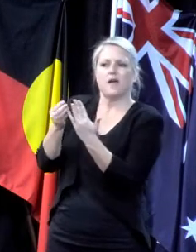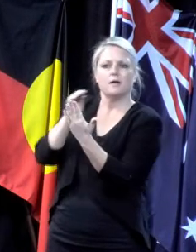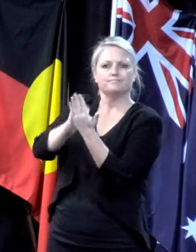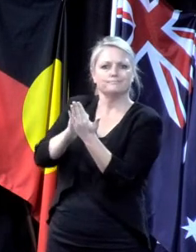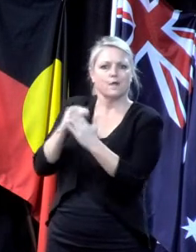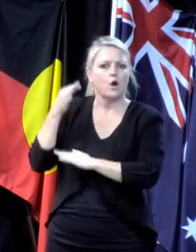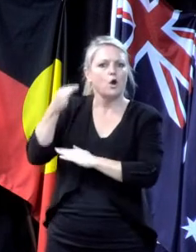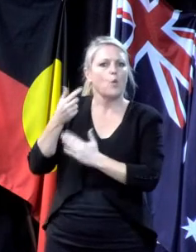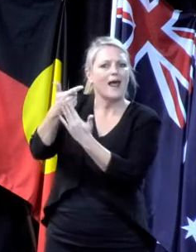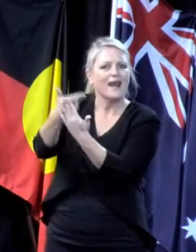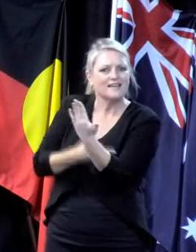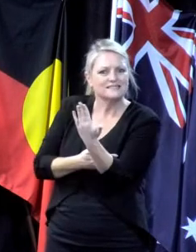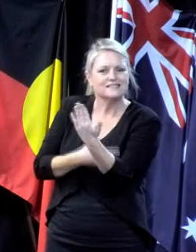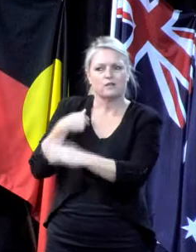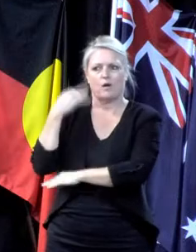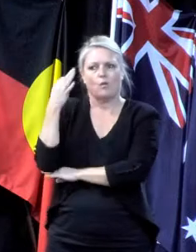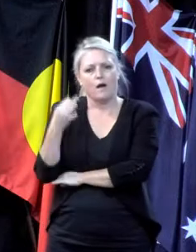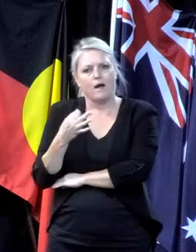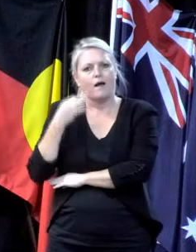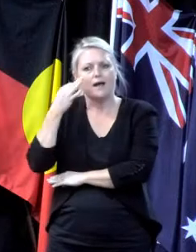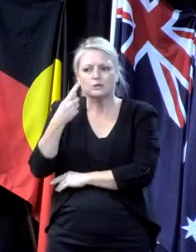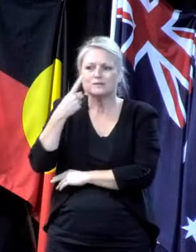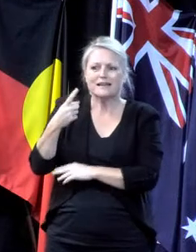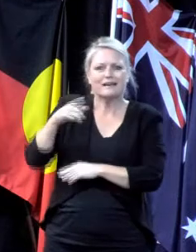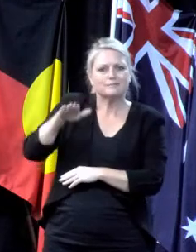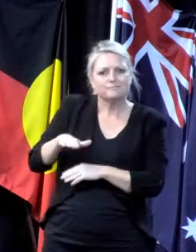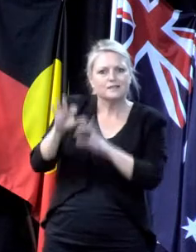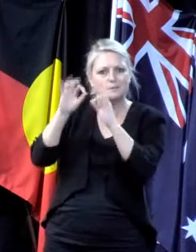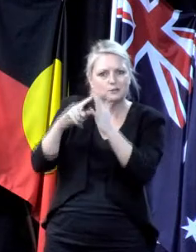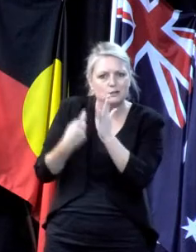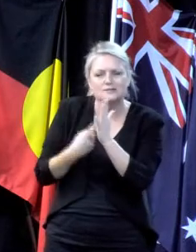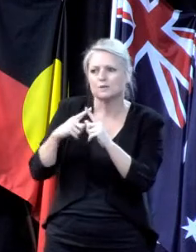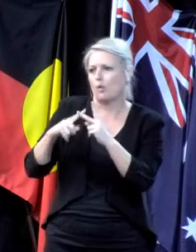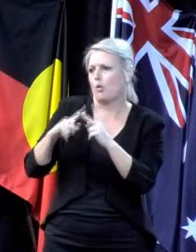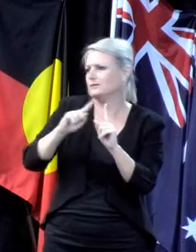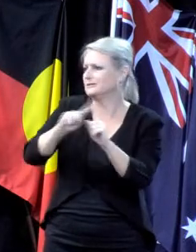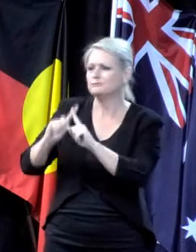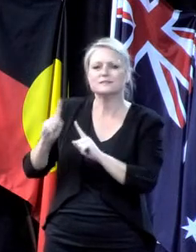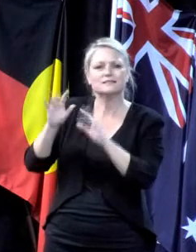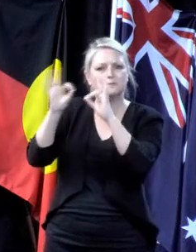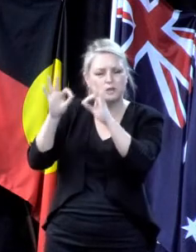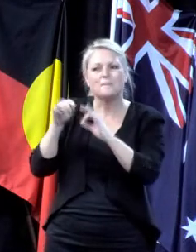that it can be at least six weeks, but, again, that’s the health department not the education department. DR MELLIFONT: Yes, of course.